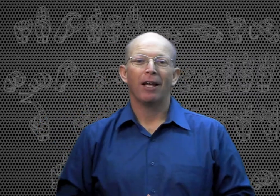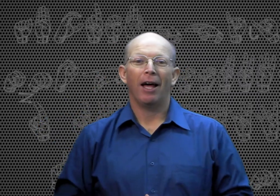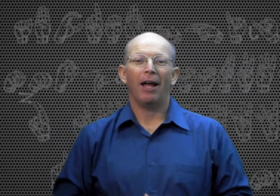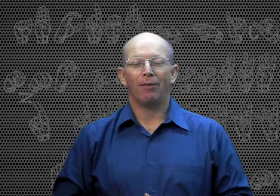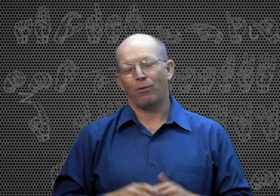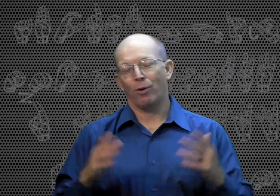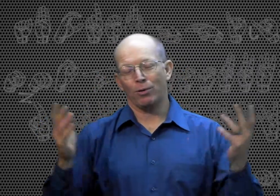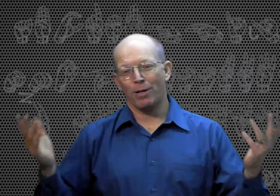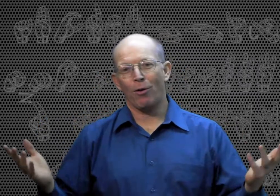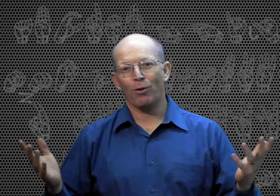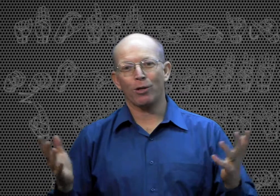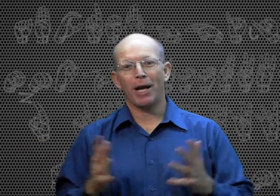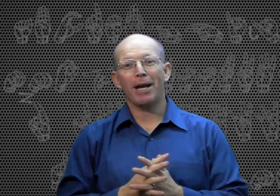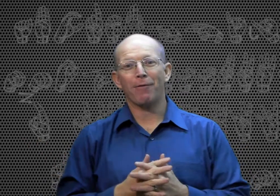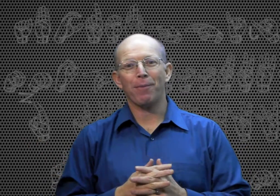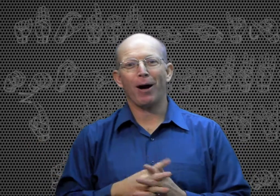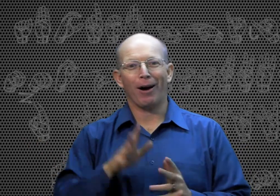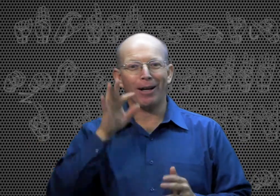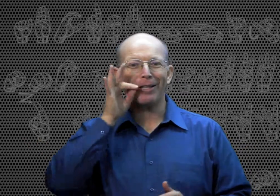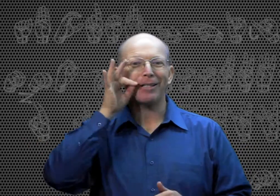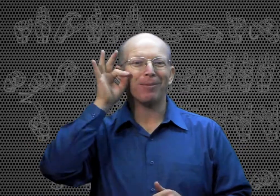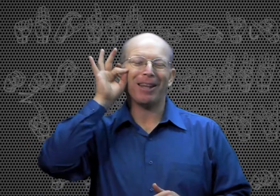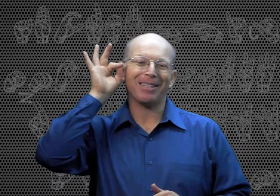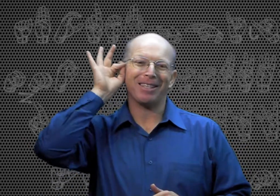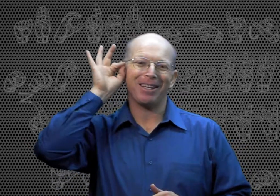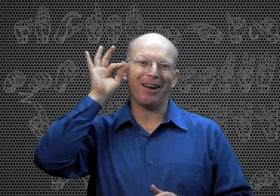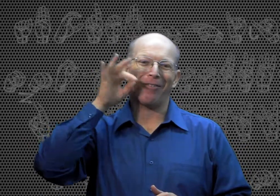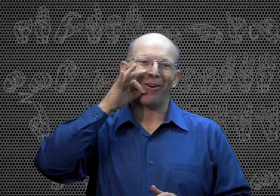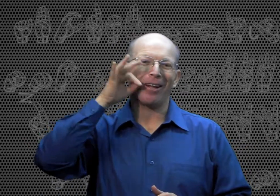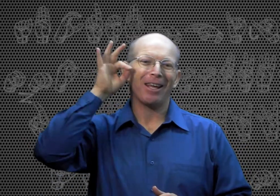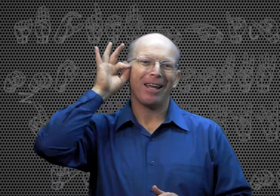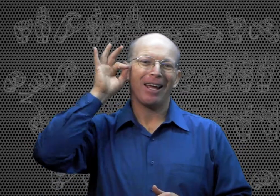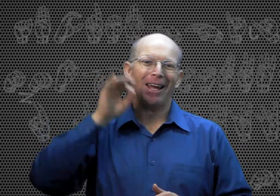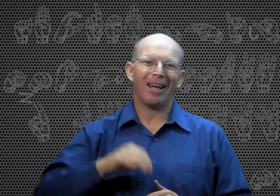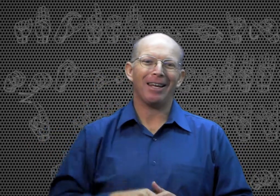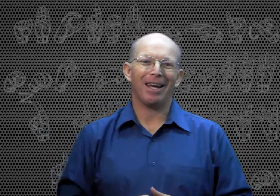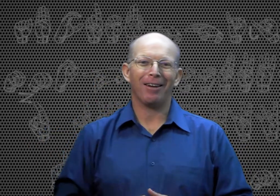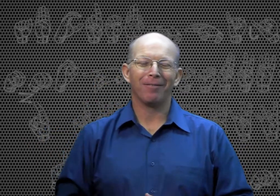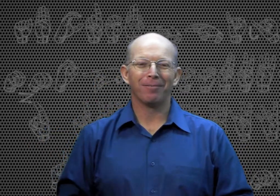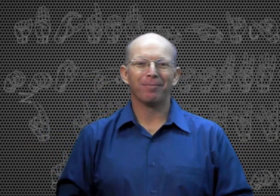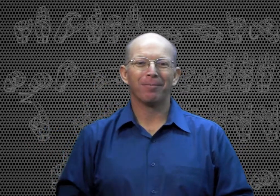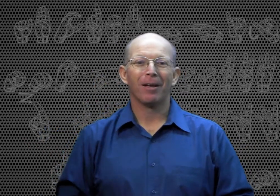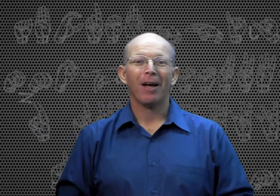And, of course, we know those are Native Americans, that’s the sign for it. INDIANS